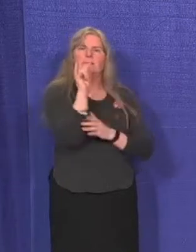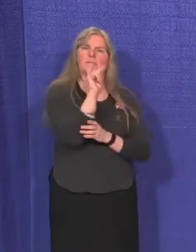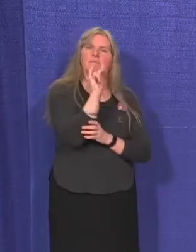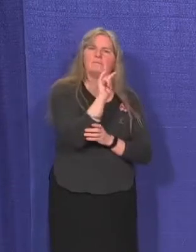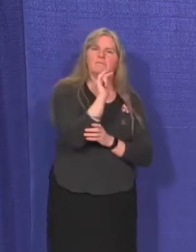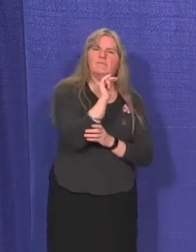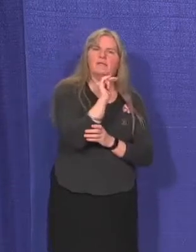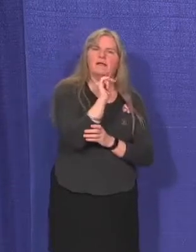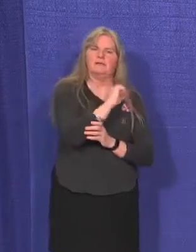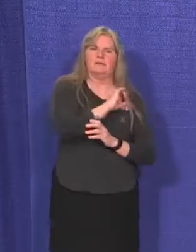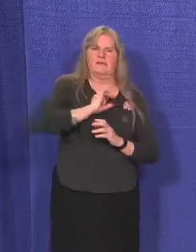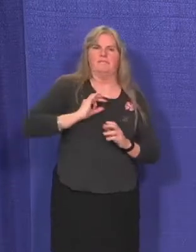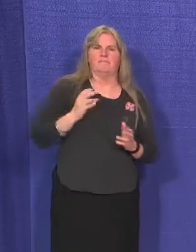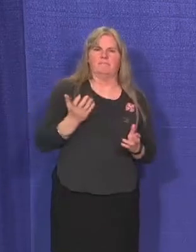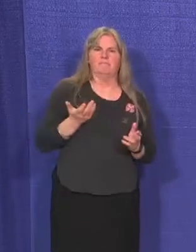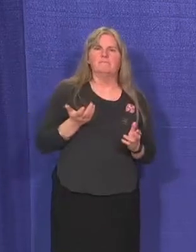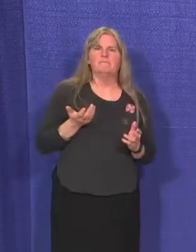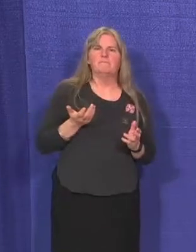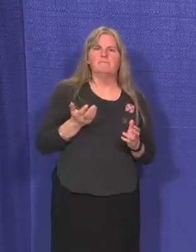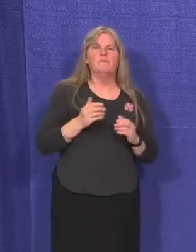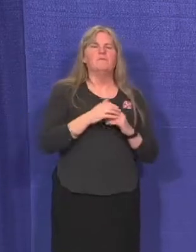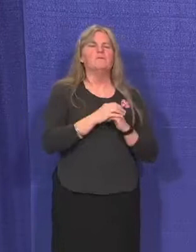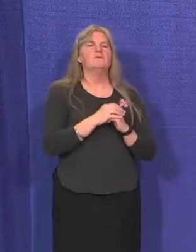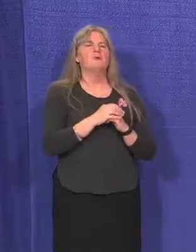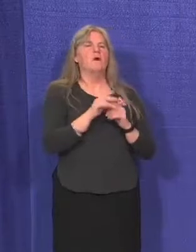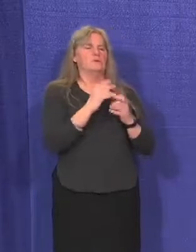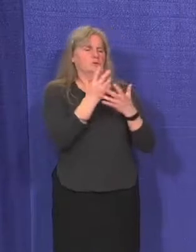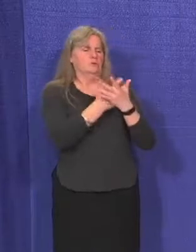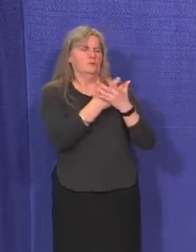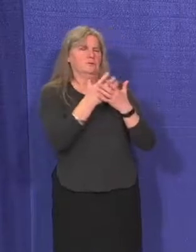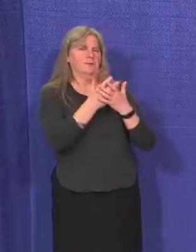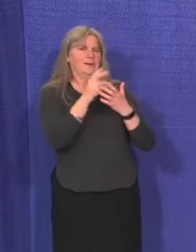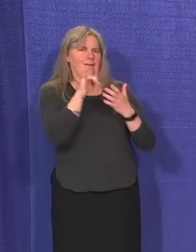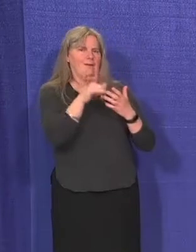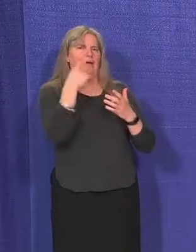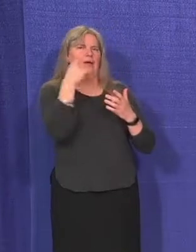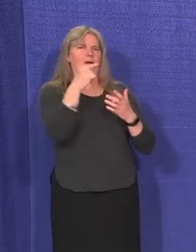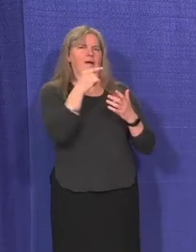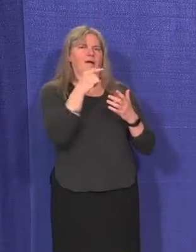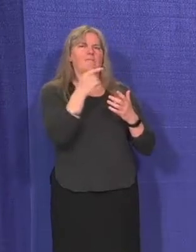Screening testing applies -- we have a program where we use